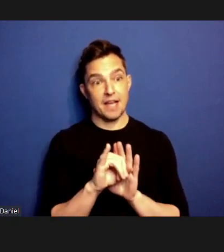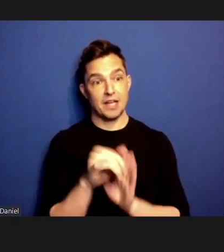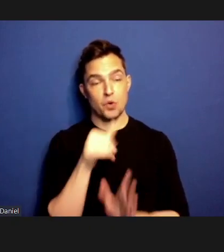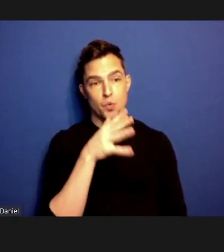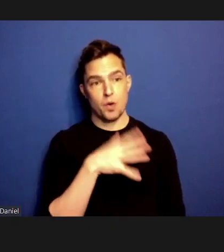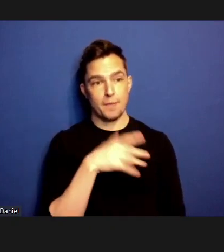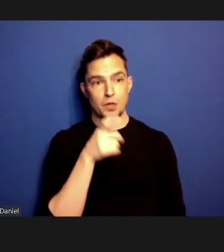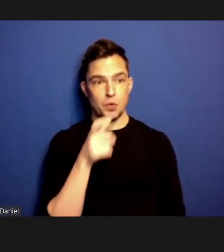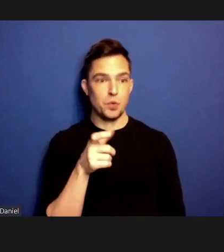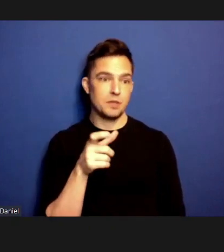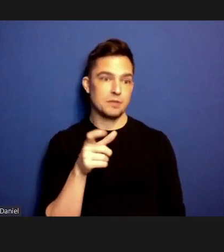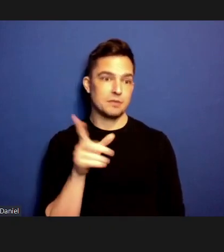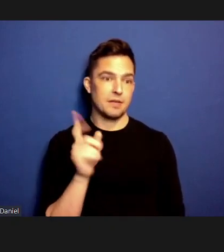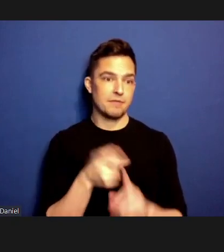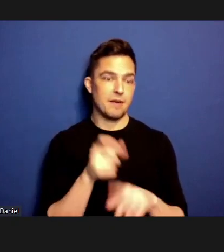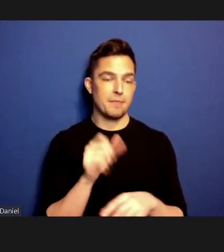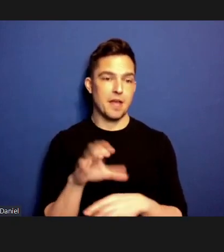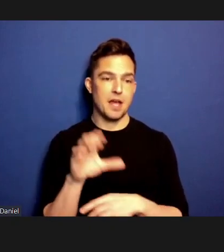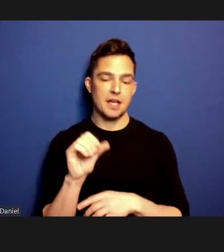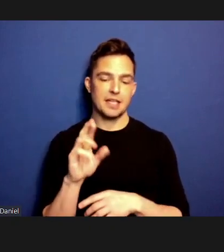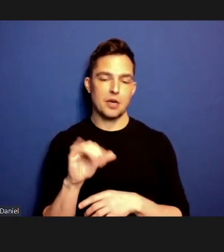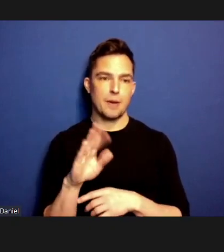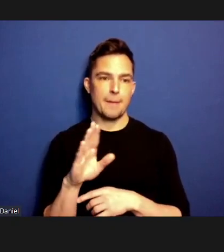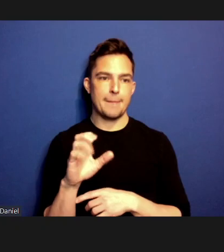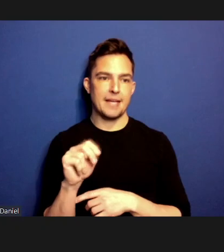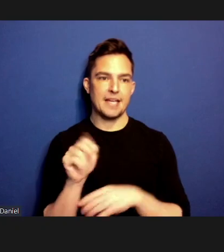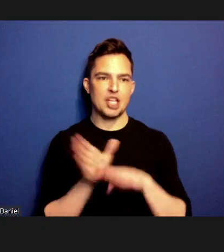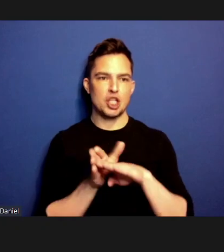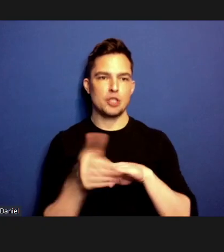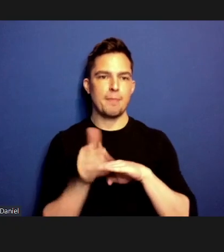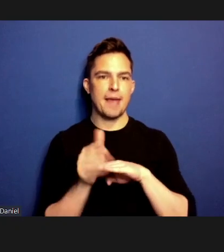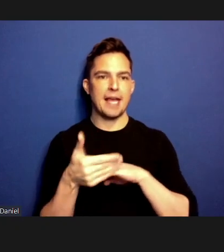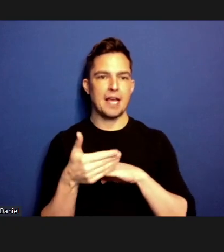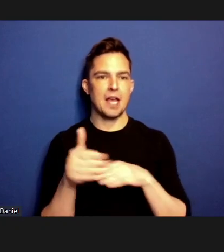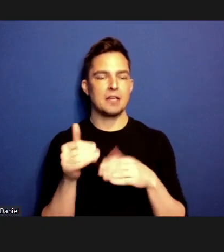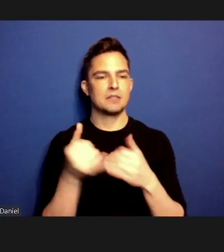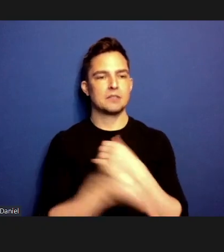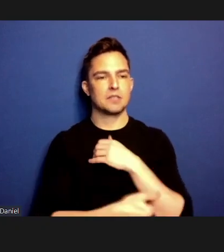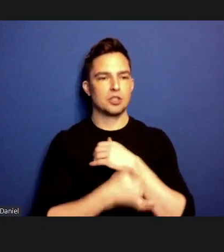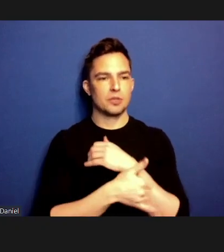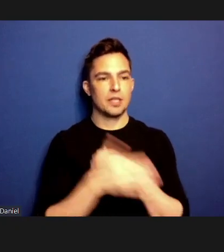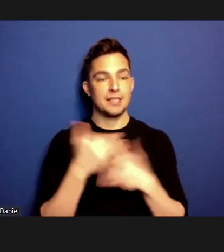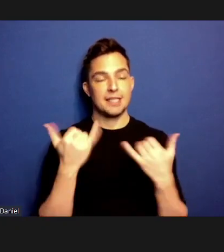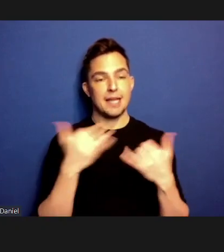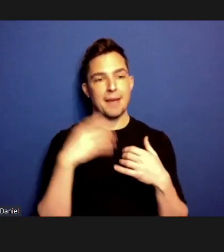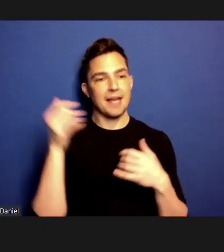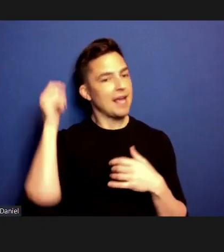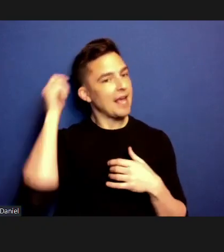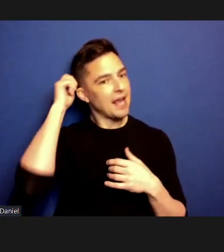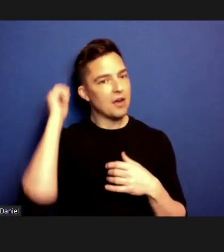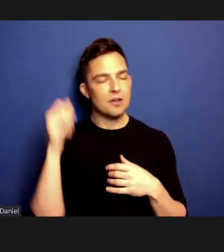from the Caribbean Jamaica in particular. Today my hair is out, my hair's really curly.